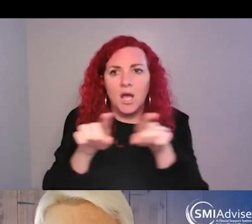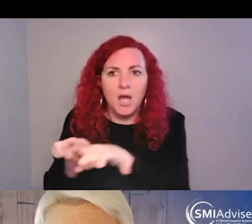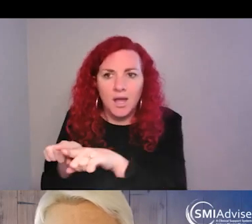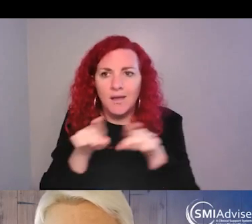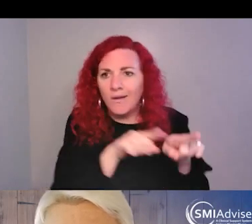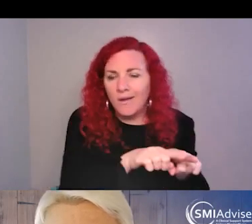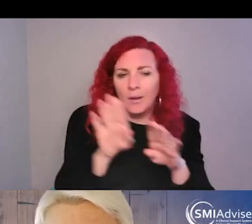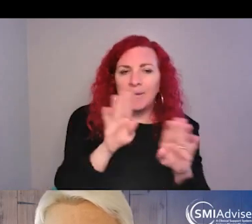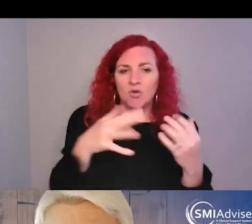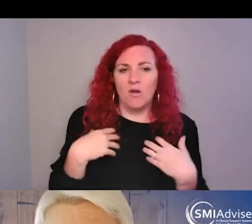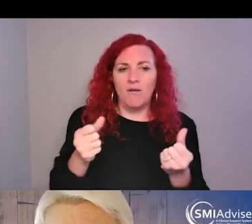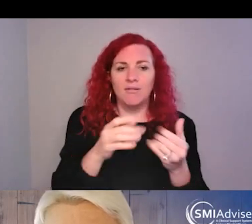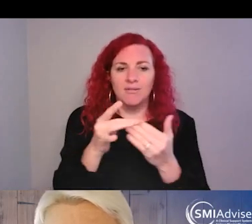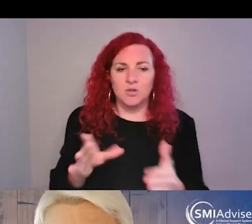HAVE.